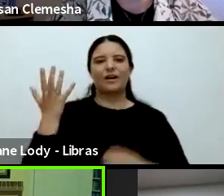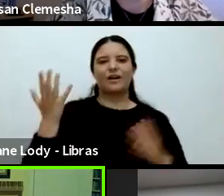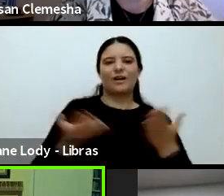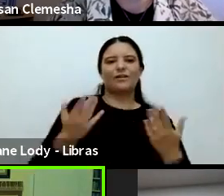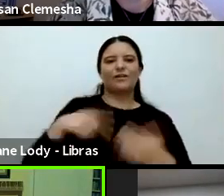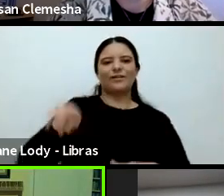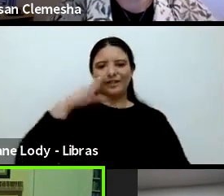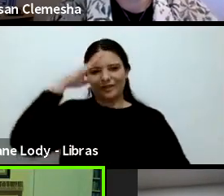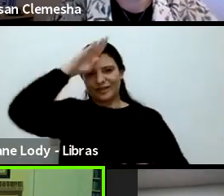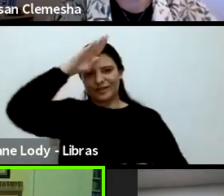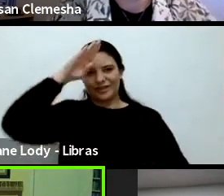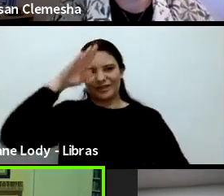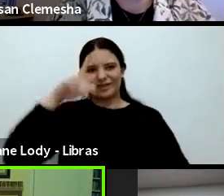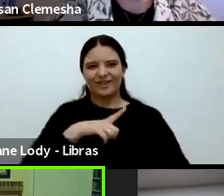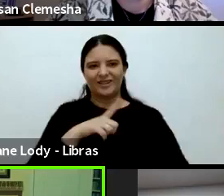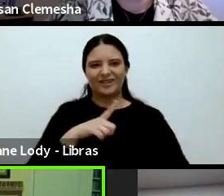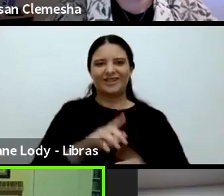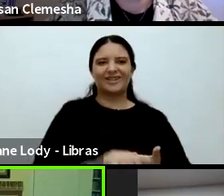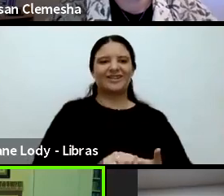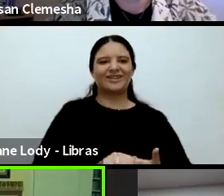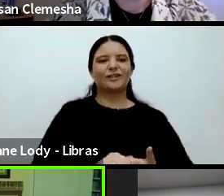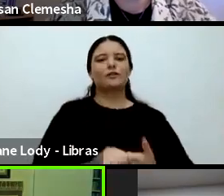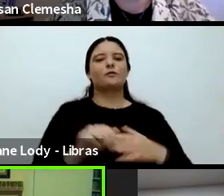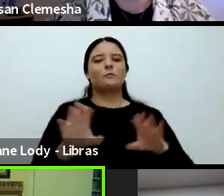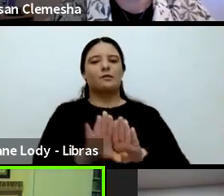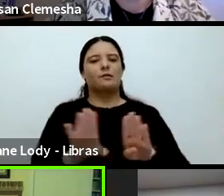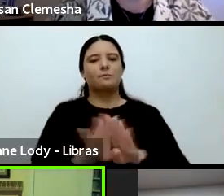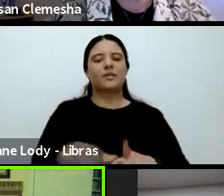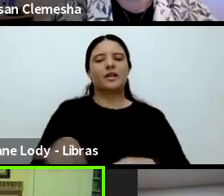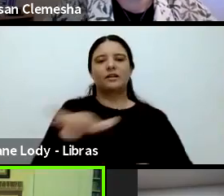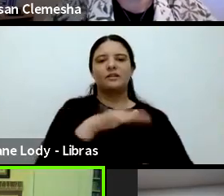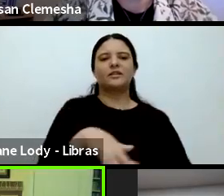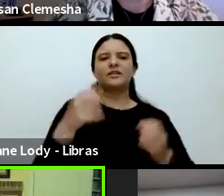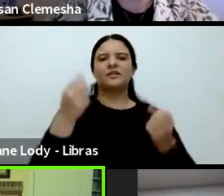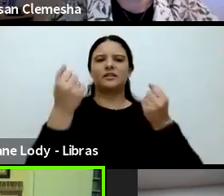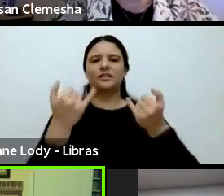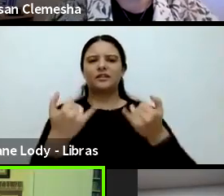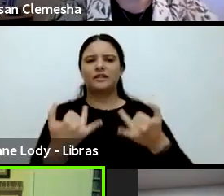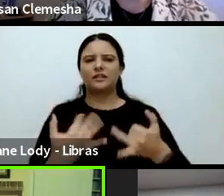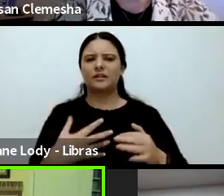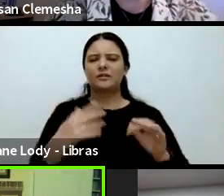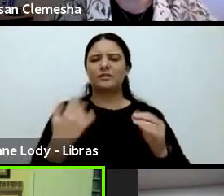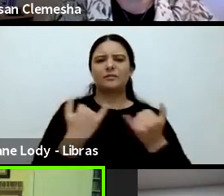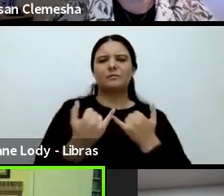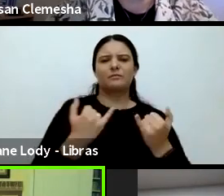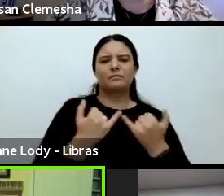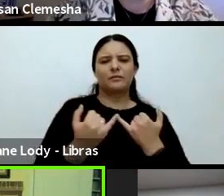but many of the issues that you're raising and. these questions sounds these questions sounds so familiar to me I mean it's like reading. eading